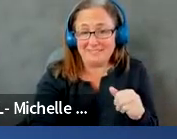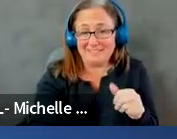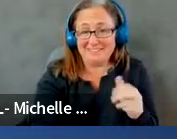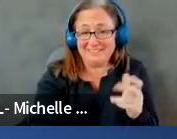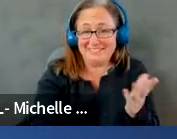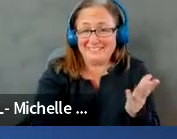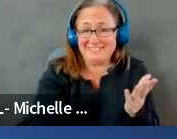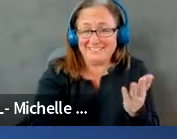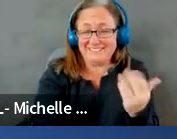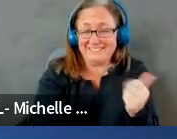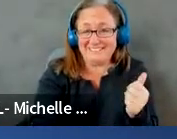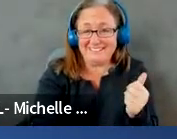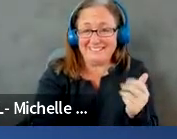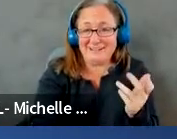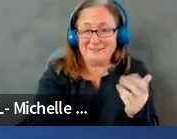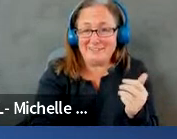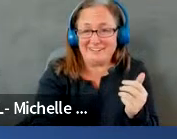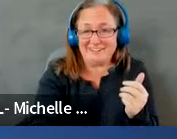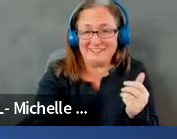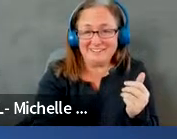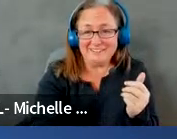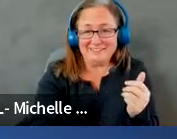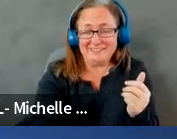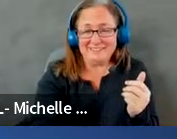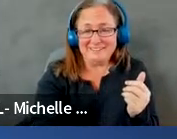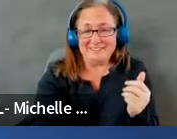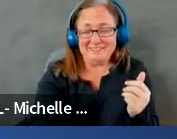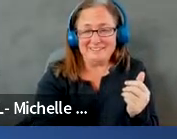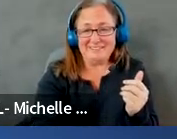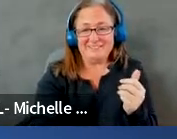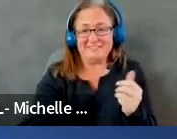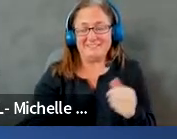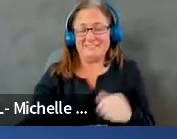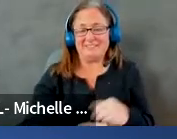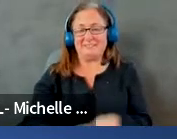ASL is on. >> Ariana: Great. So